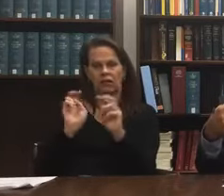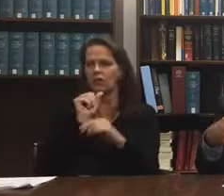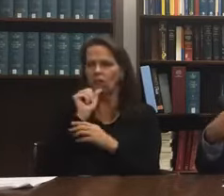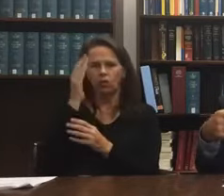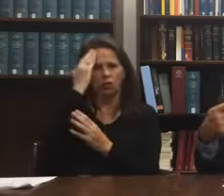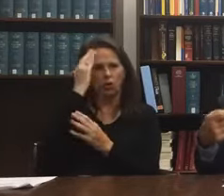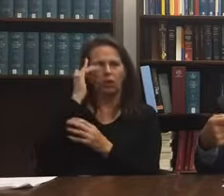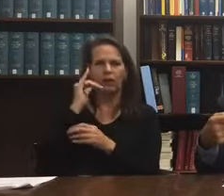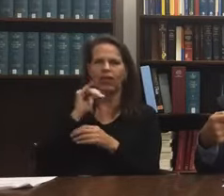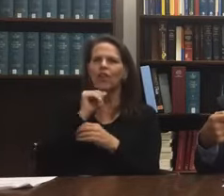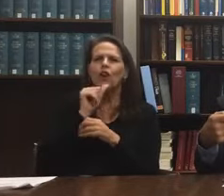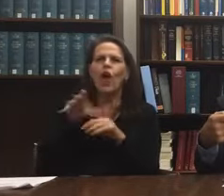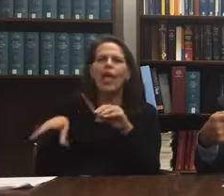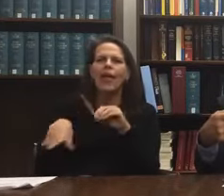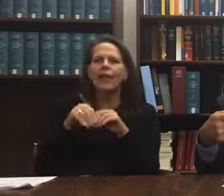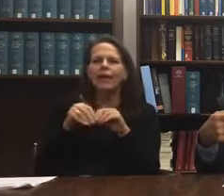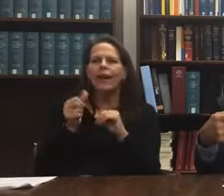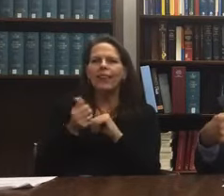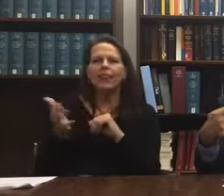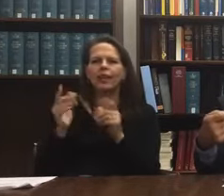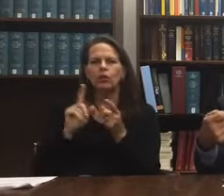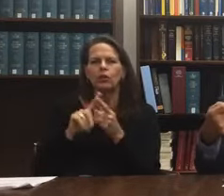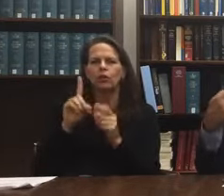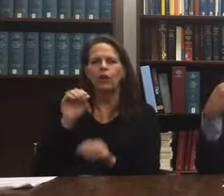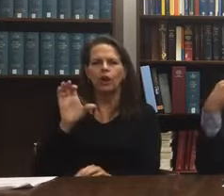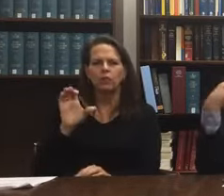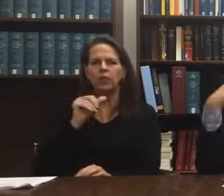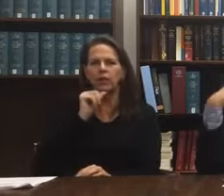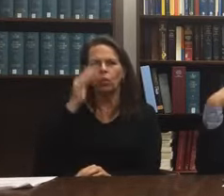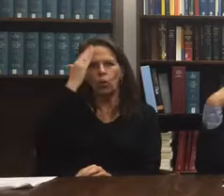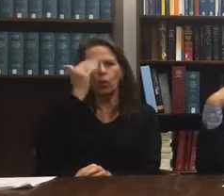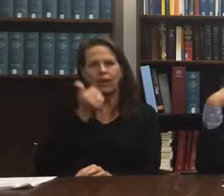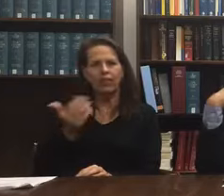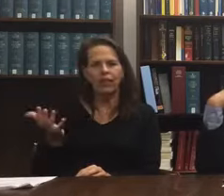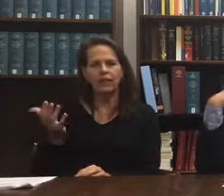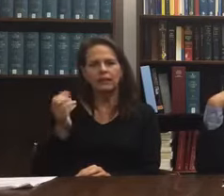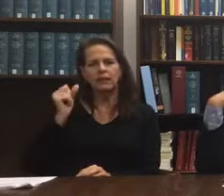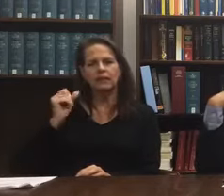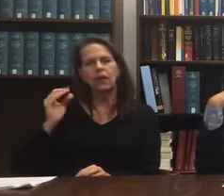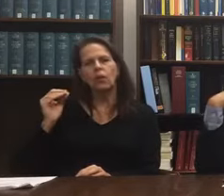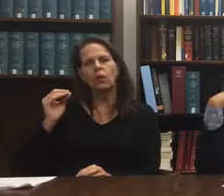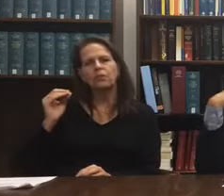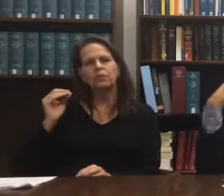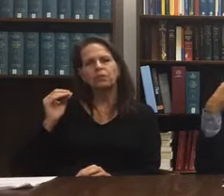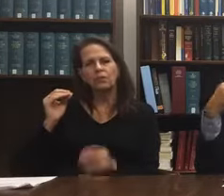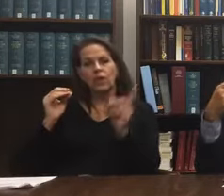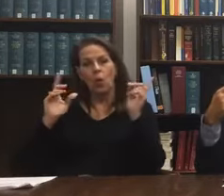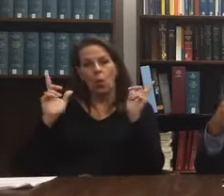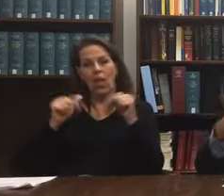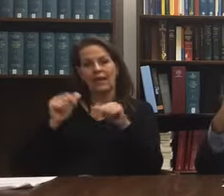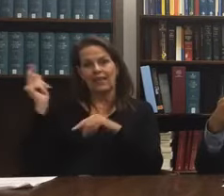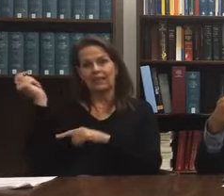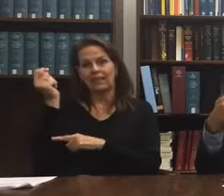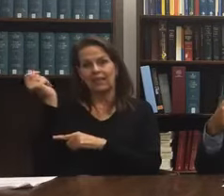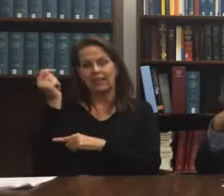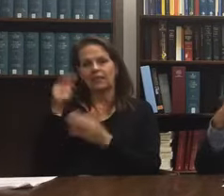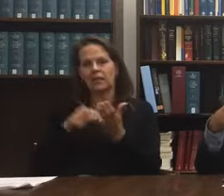can't they're not adding anything to the documents because they don't know anything more when they're testifying sometimes you'll have to prepare